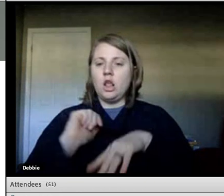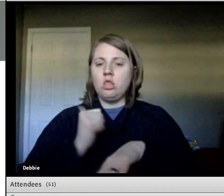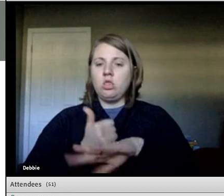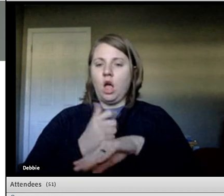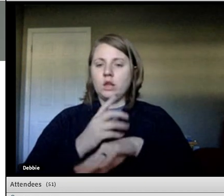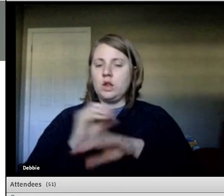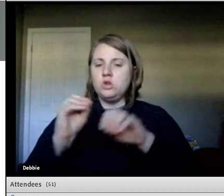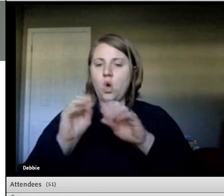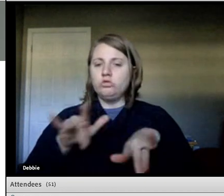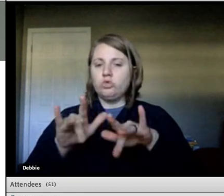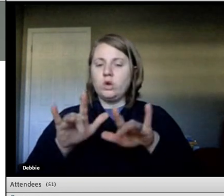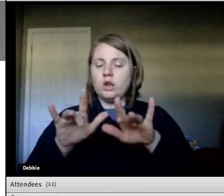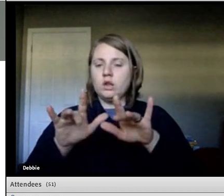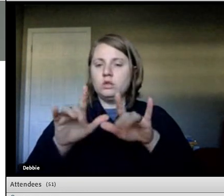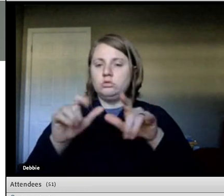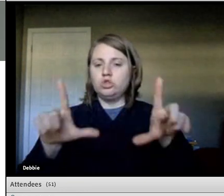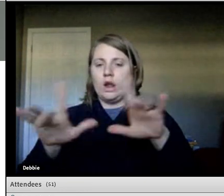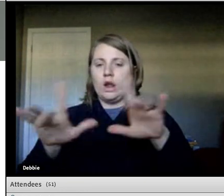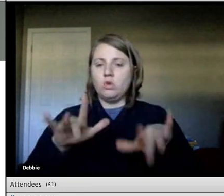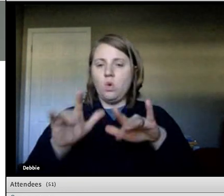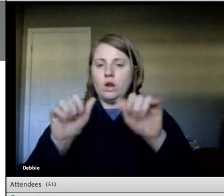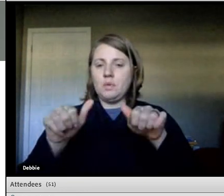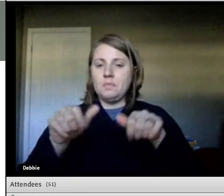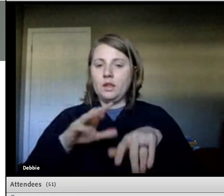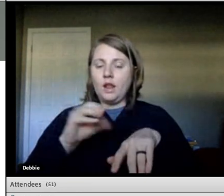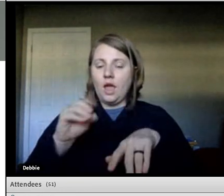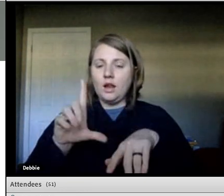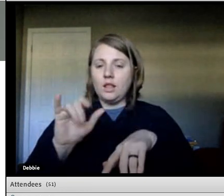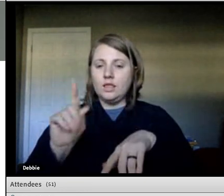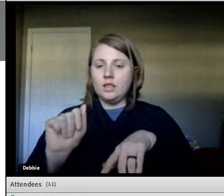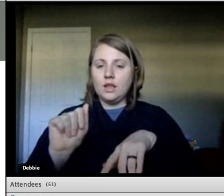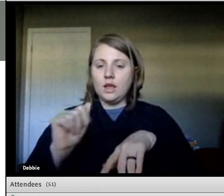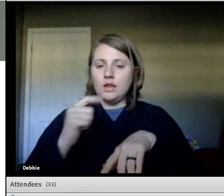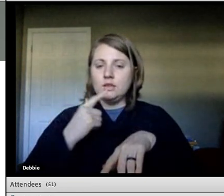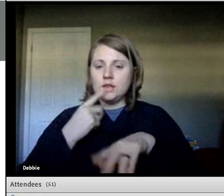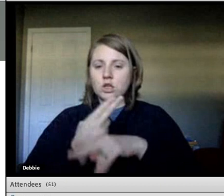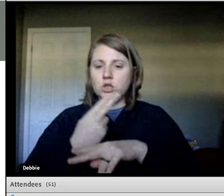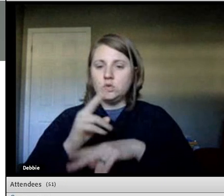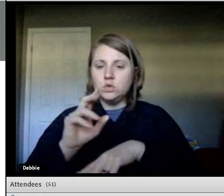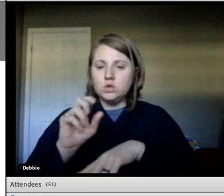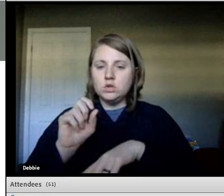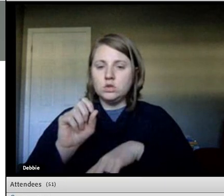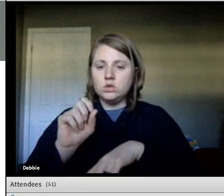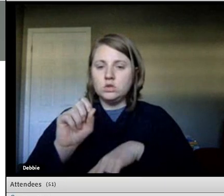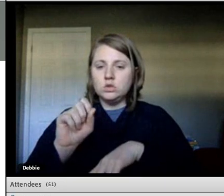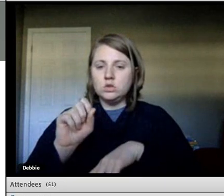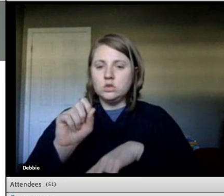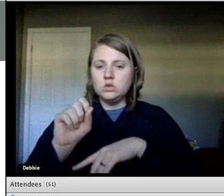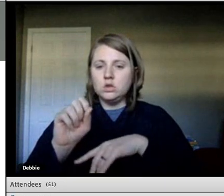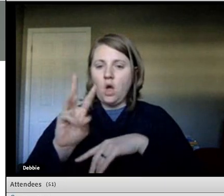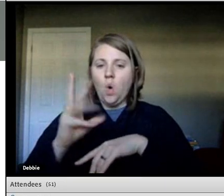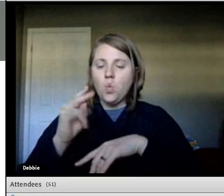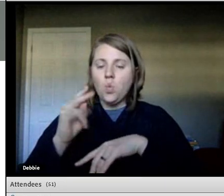and Whitney is saying she uses Swift for polling and surveying, not for work, but I like it. You can set up text responses as well, and that's fantastic.